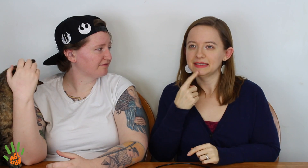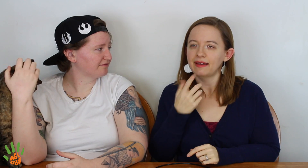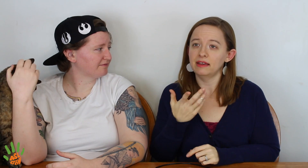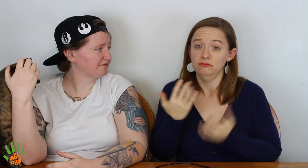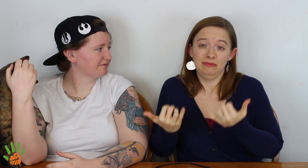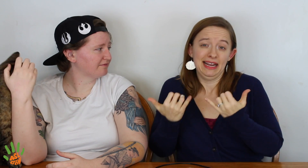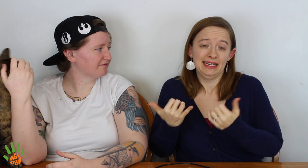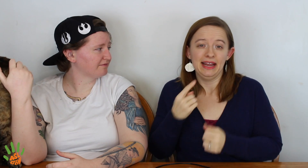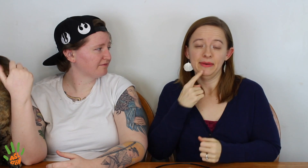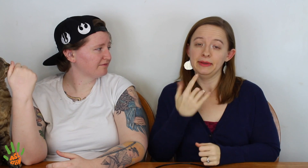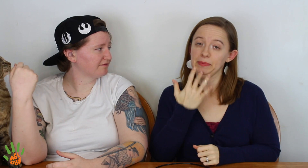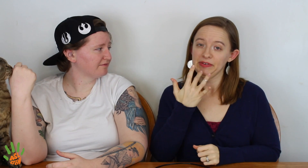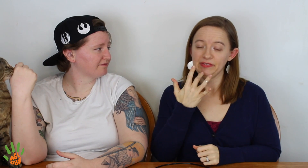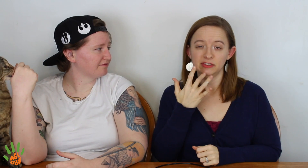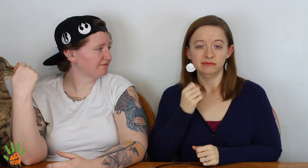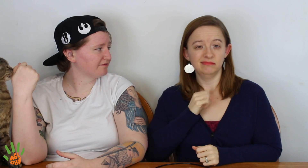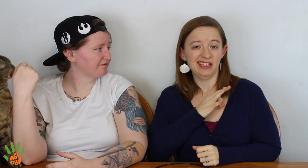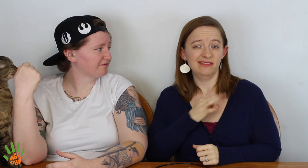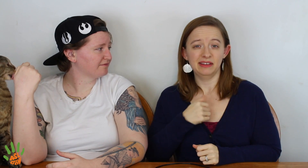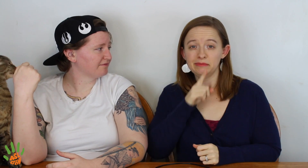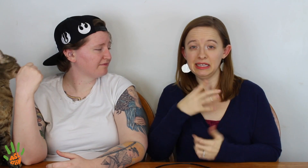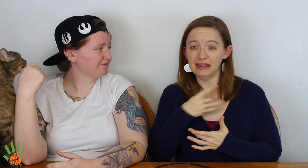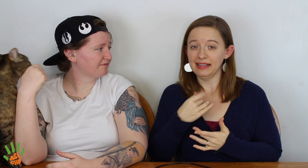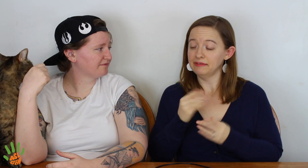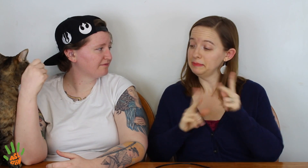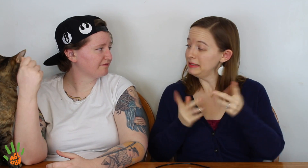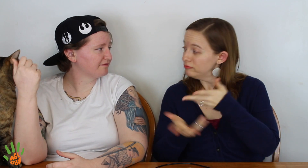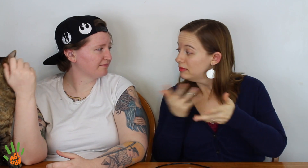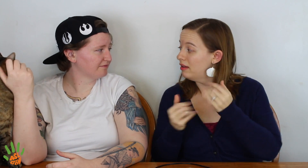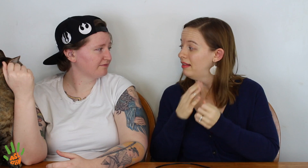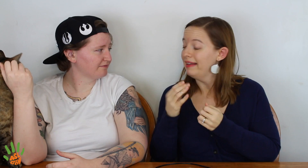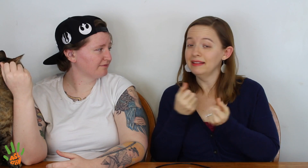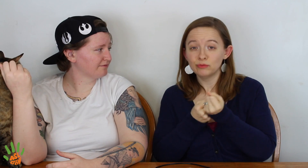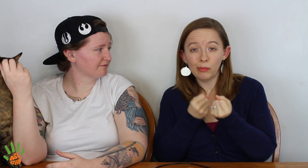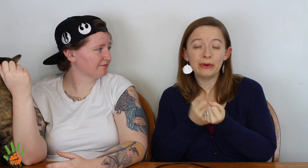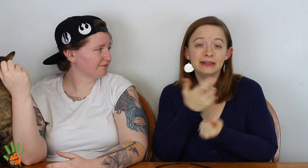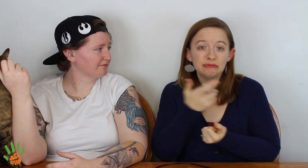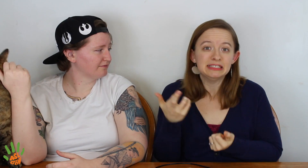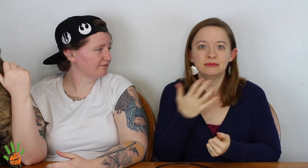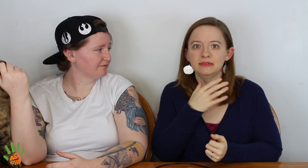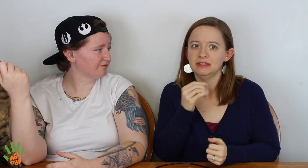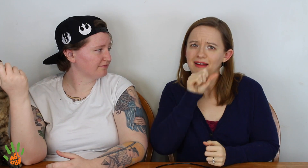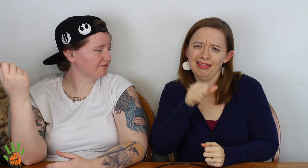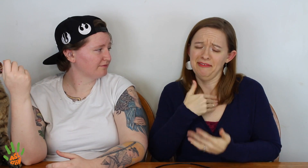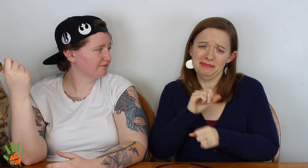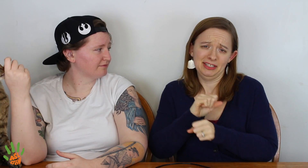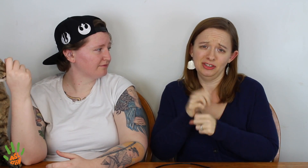But I would say right now, I prefer to be staff. Just because I like the people that I get to work with, the support and resources.